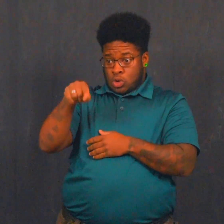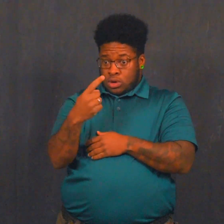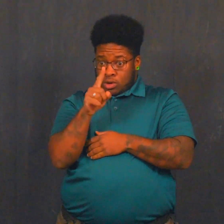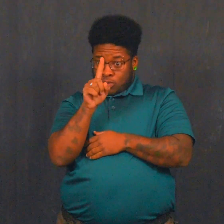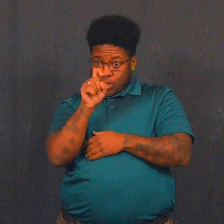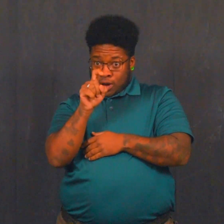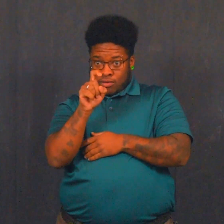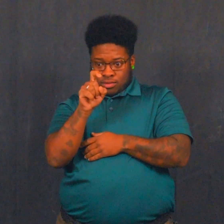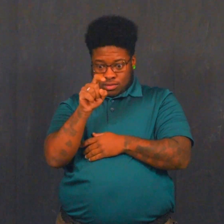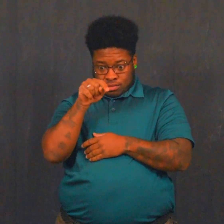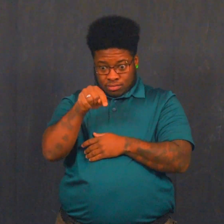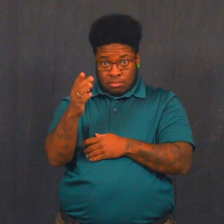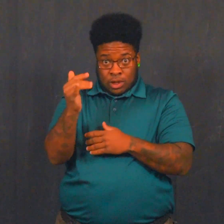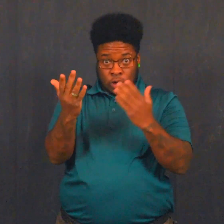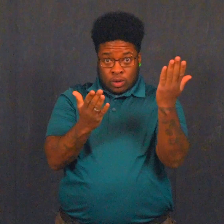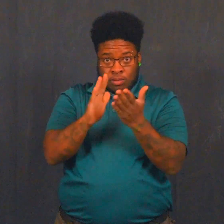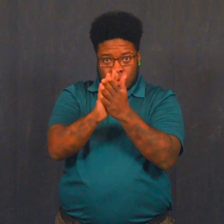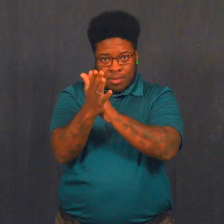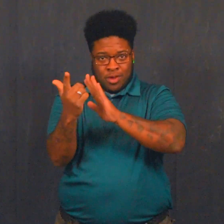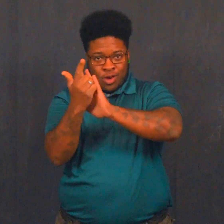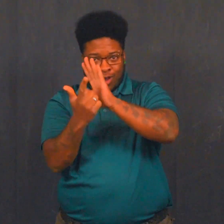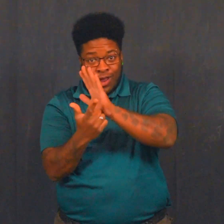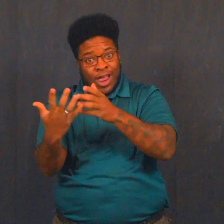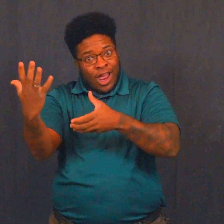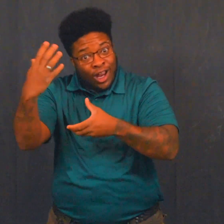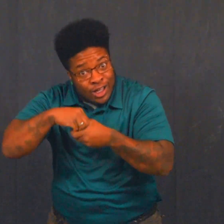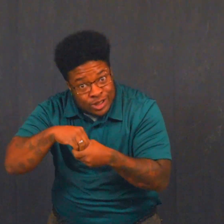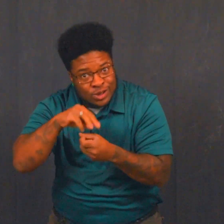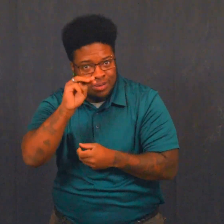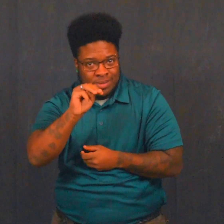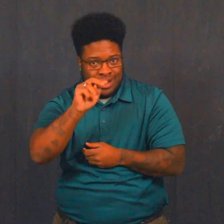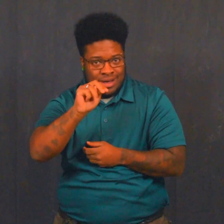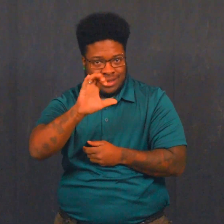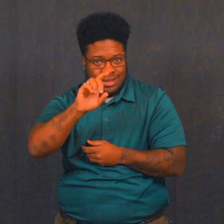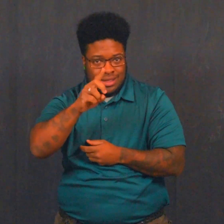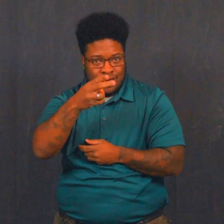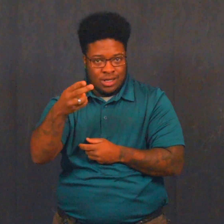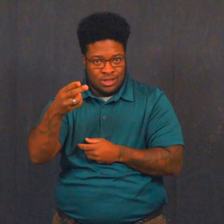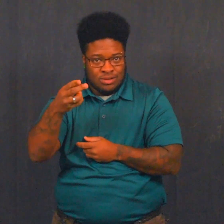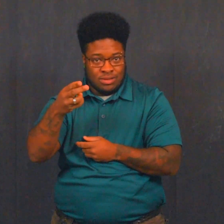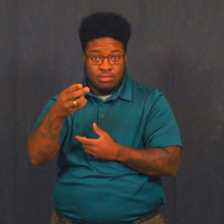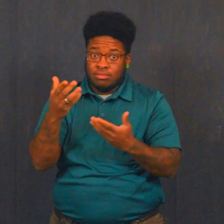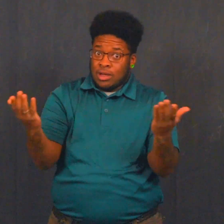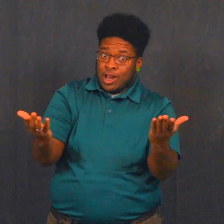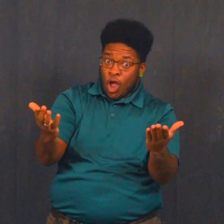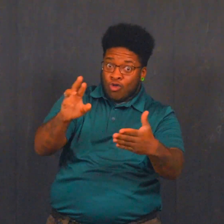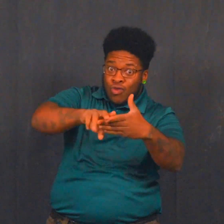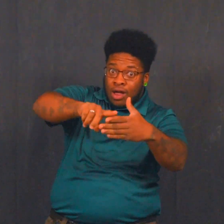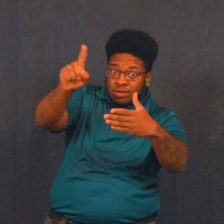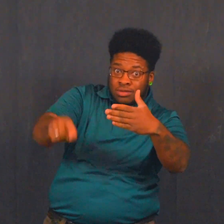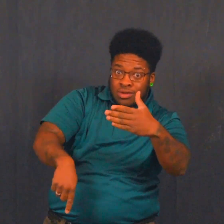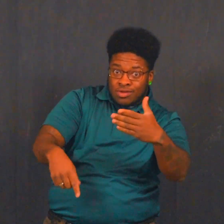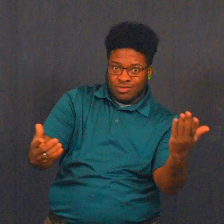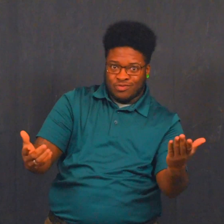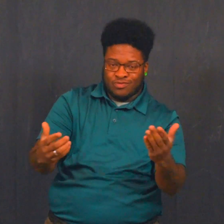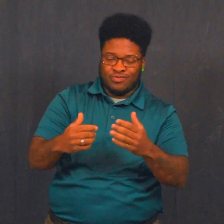only 100 became law, including MNCDHH’s bill! Here are the results!